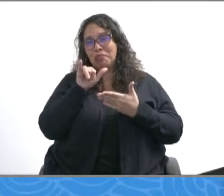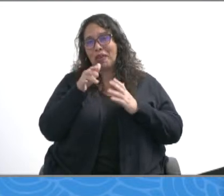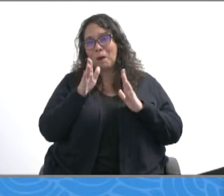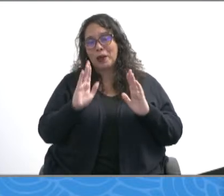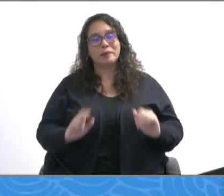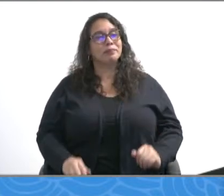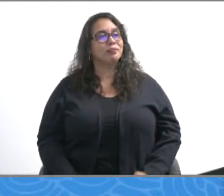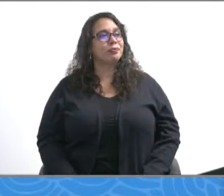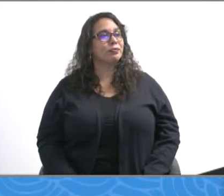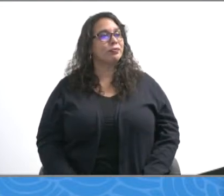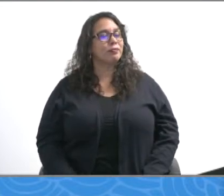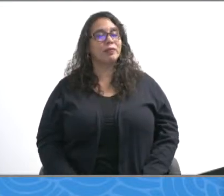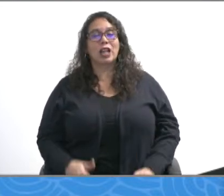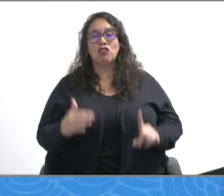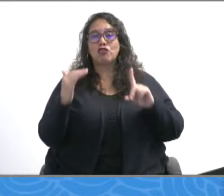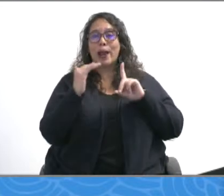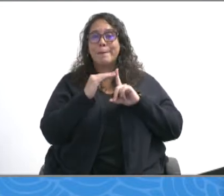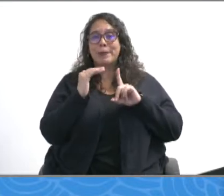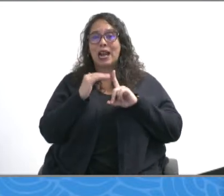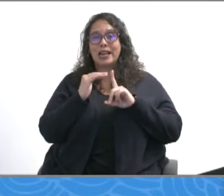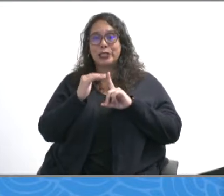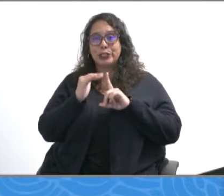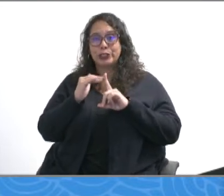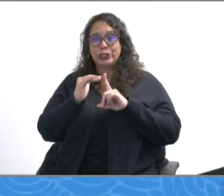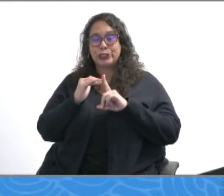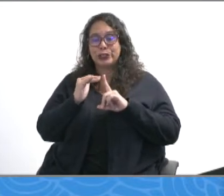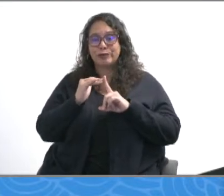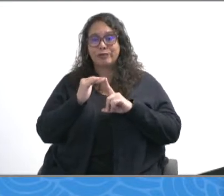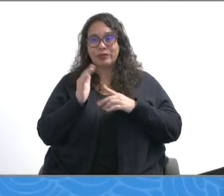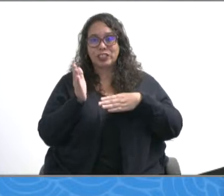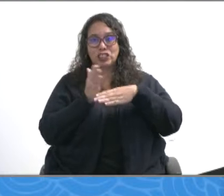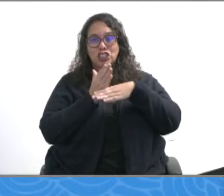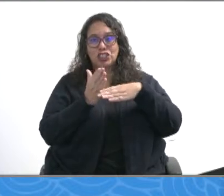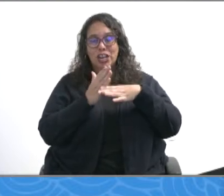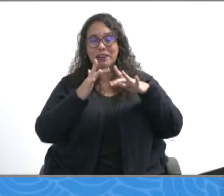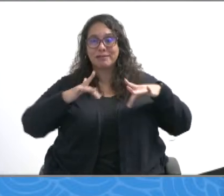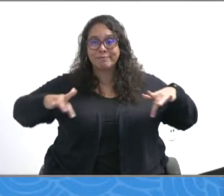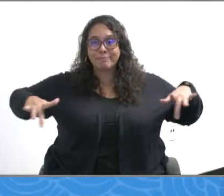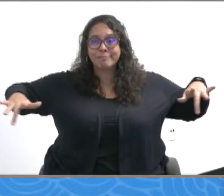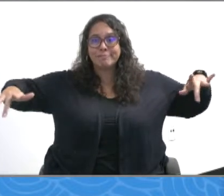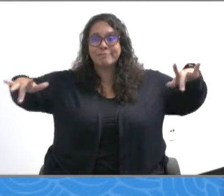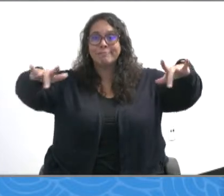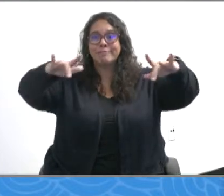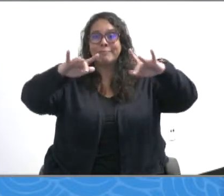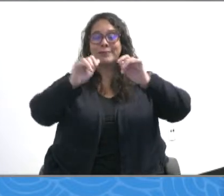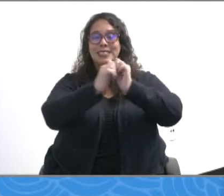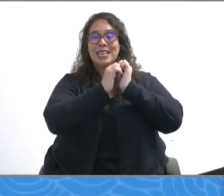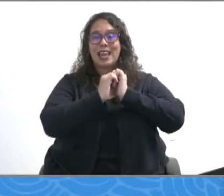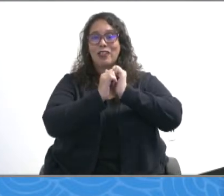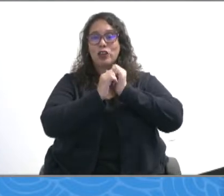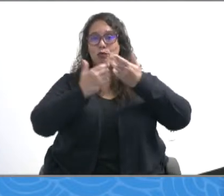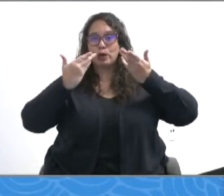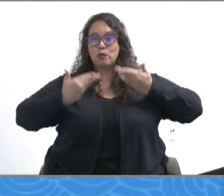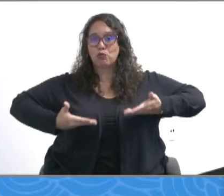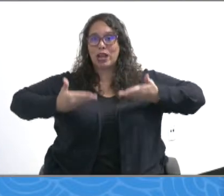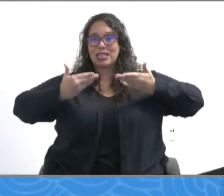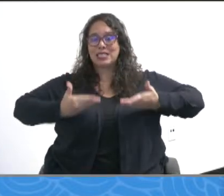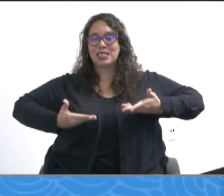A couple of reminders, just as we're sharing this space together, we wanna be present and minimize distractions,